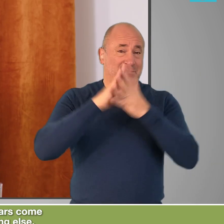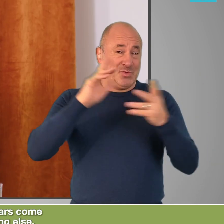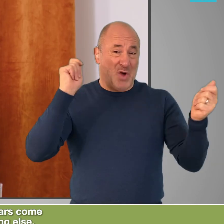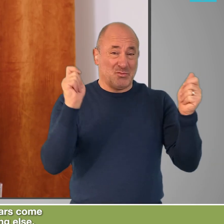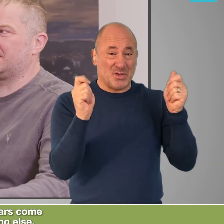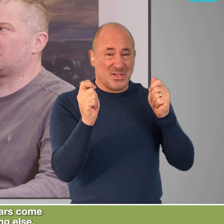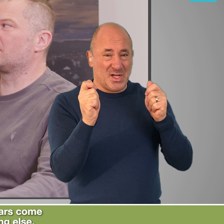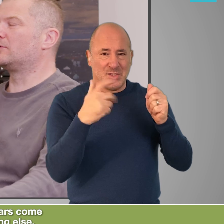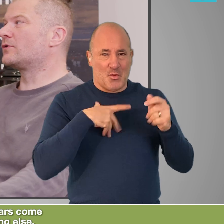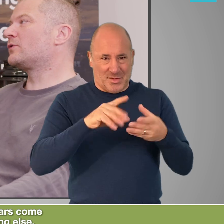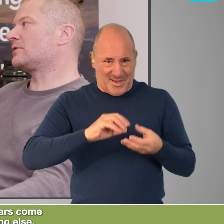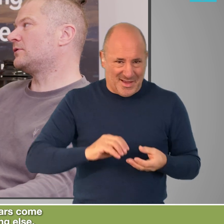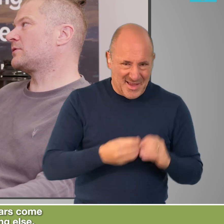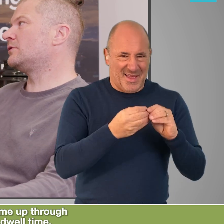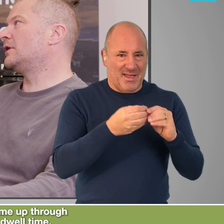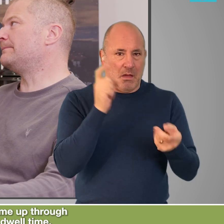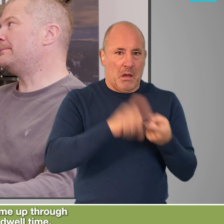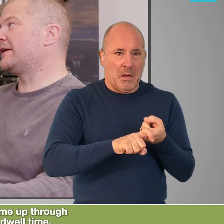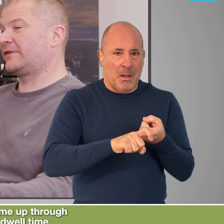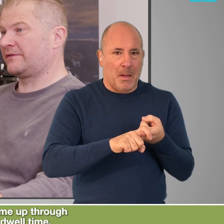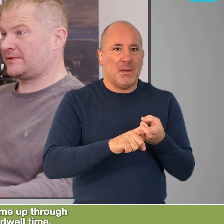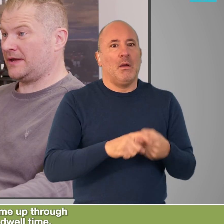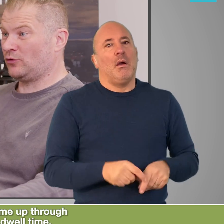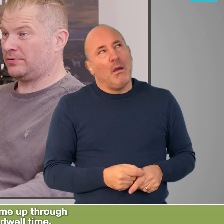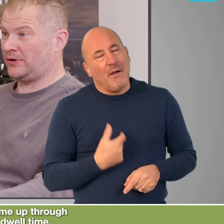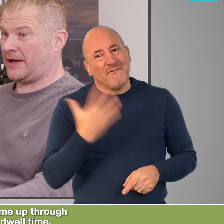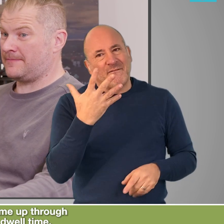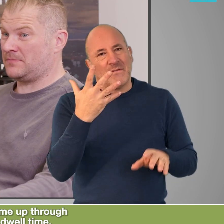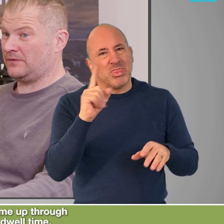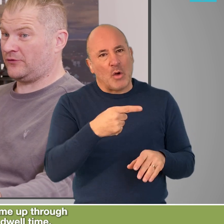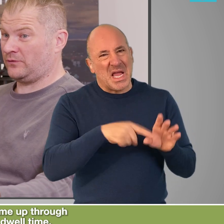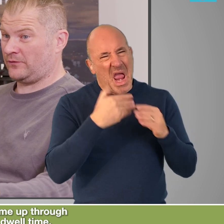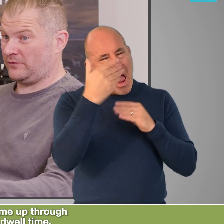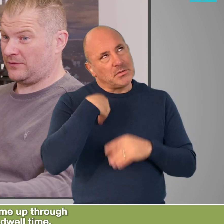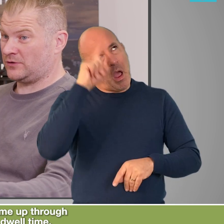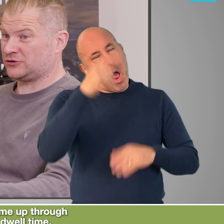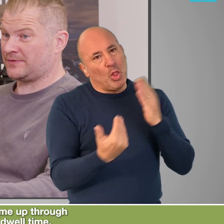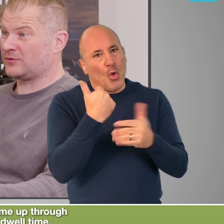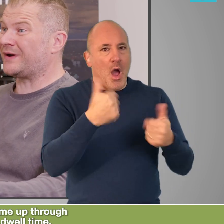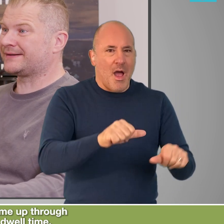another 15,000 years come up with something else. So a big thing that's came up through these workshops is dwell time.